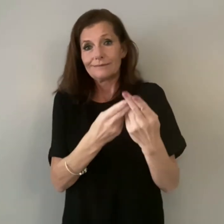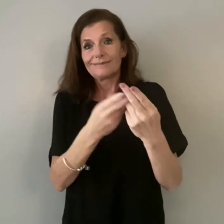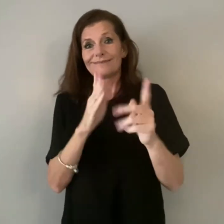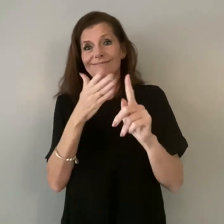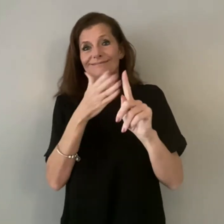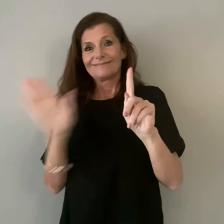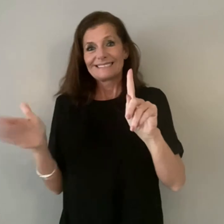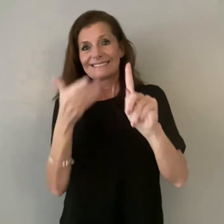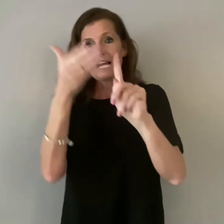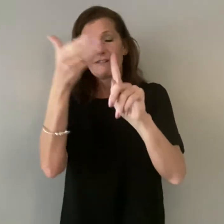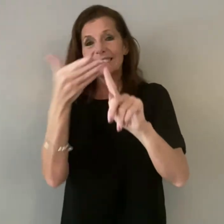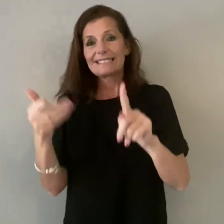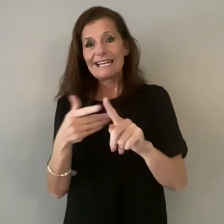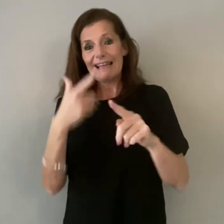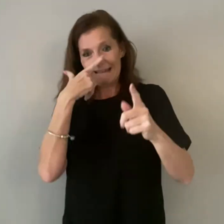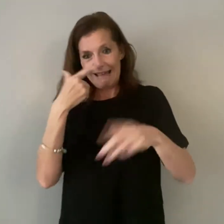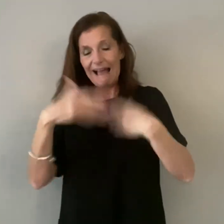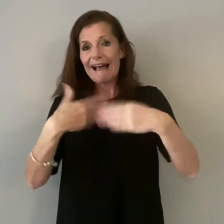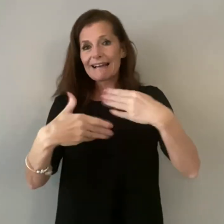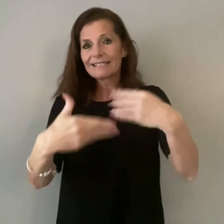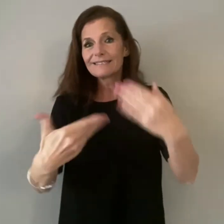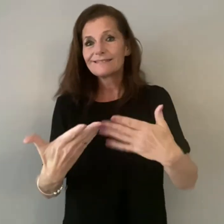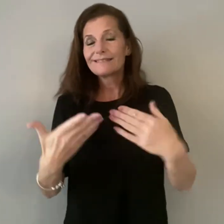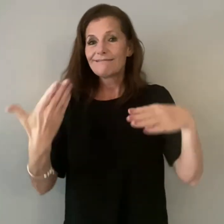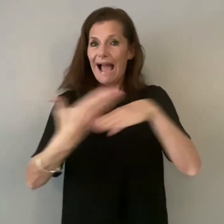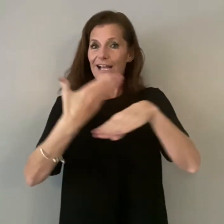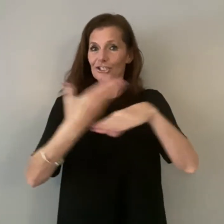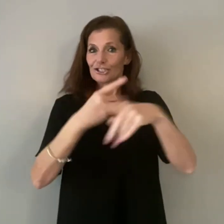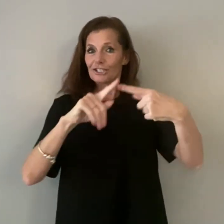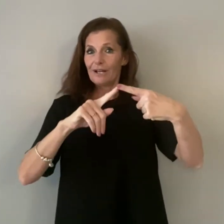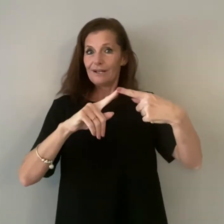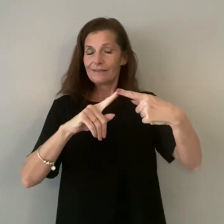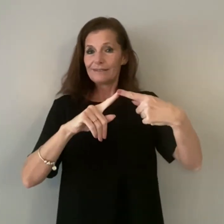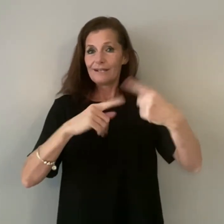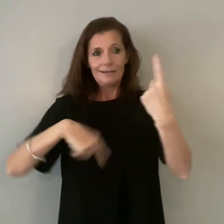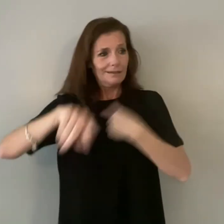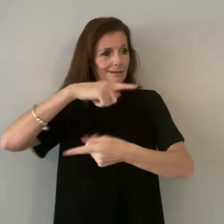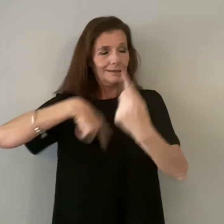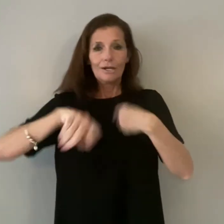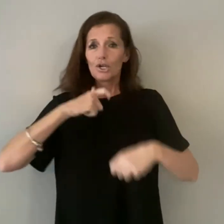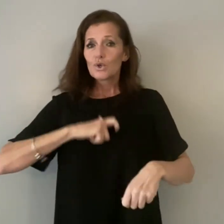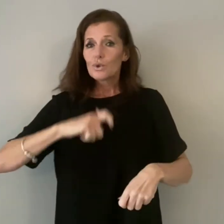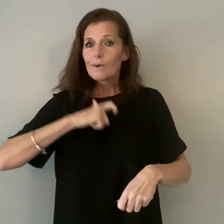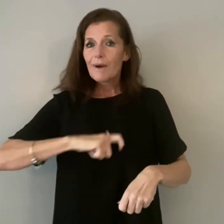your motivation playing itself out as action. And therefore, we're all human